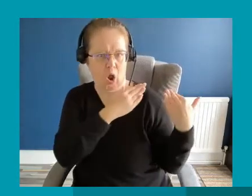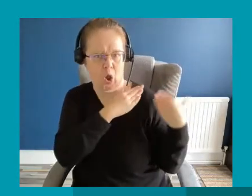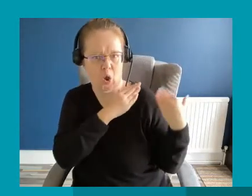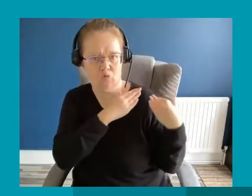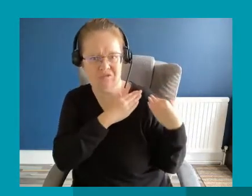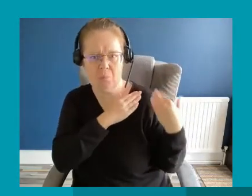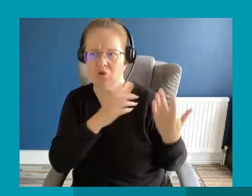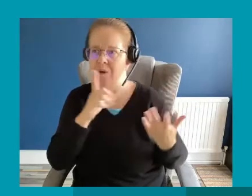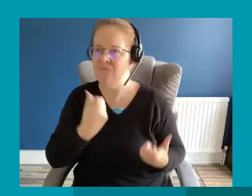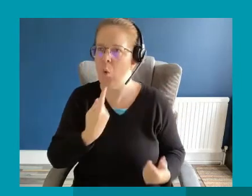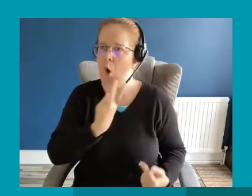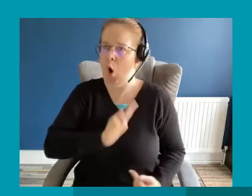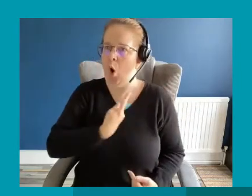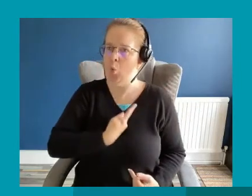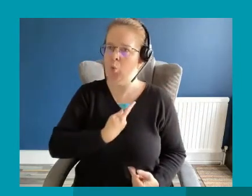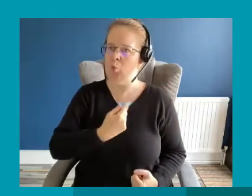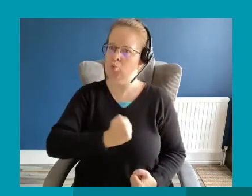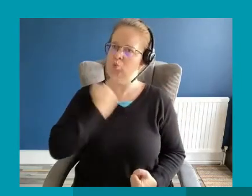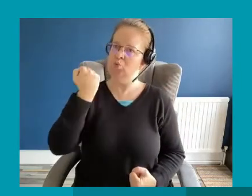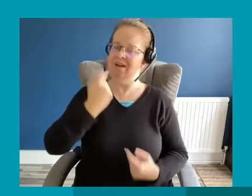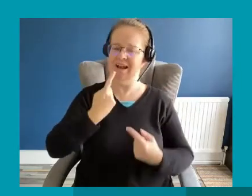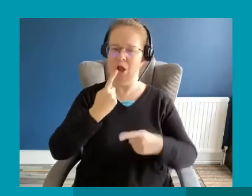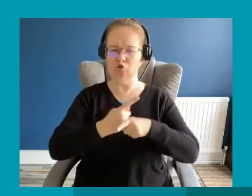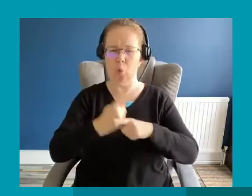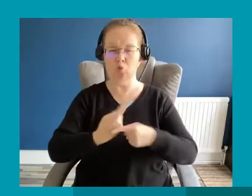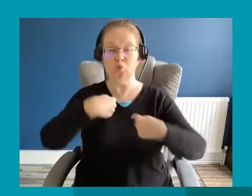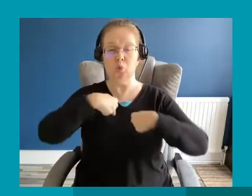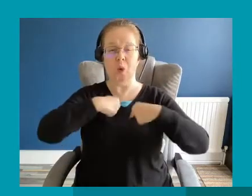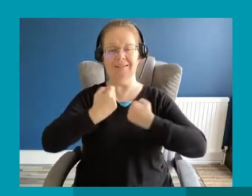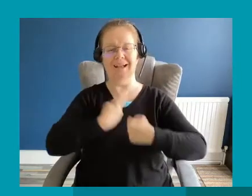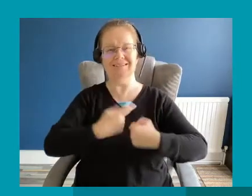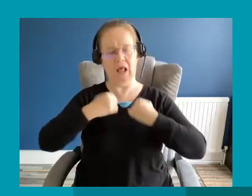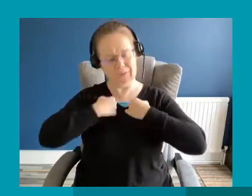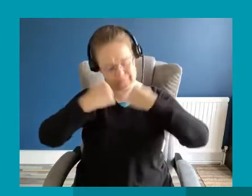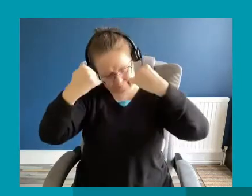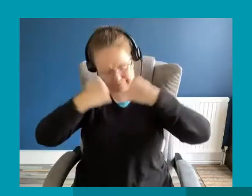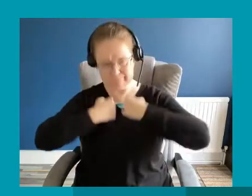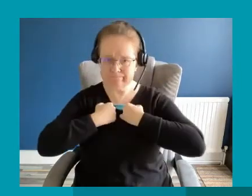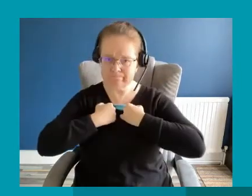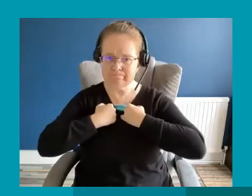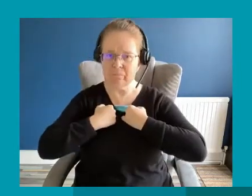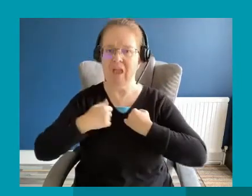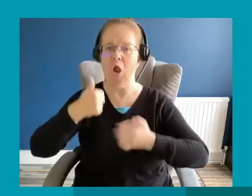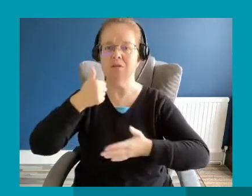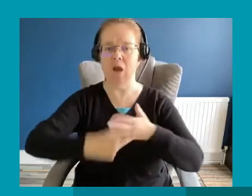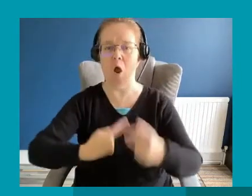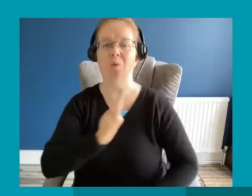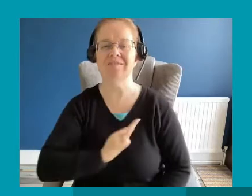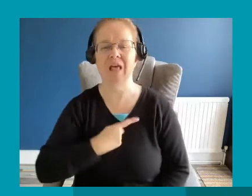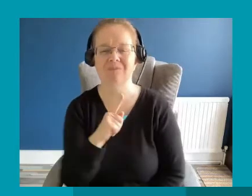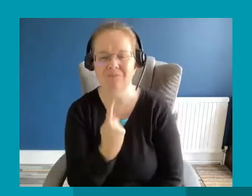The way we talk to ourselves? So we have to start there first, really don't we?